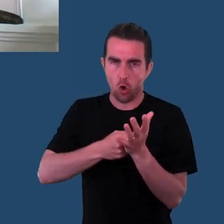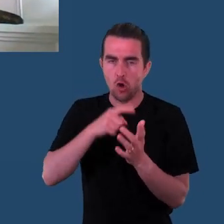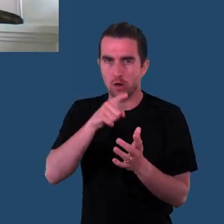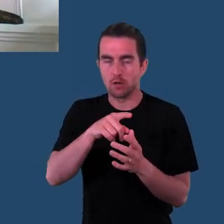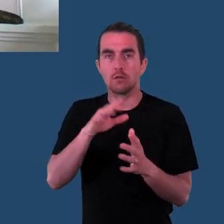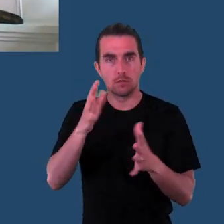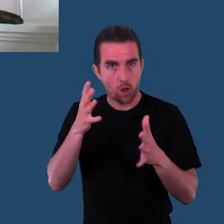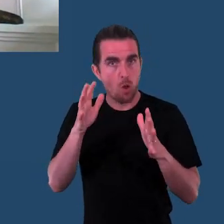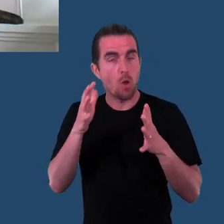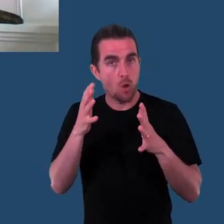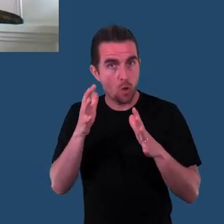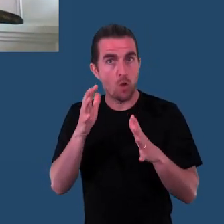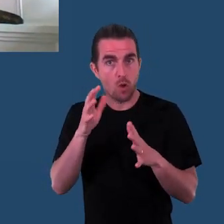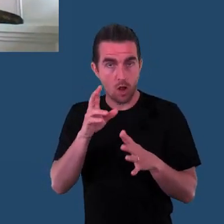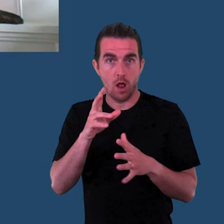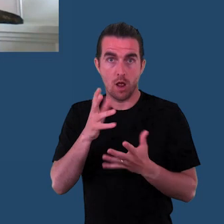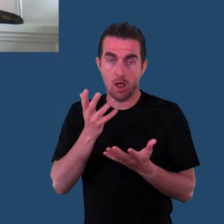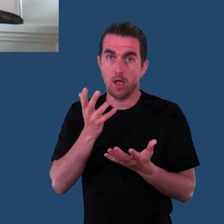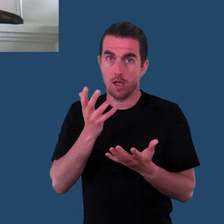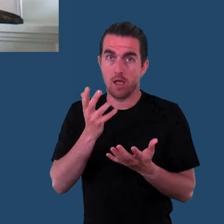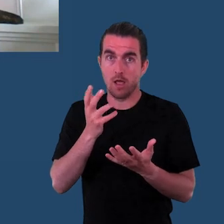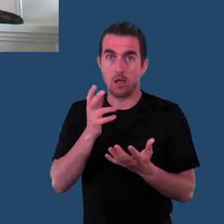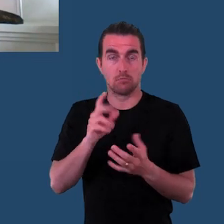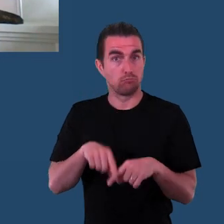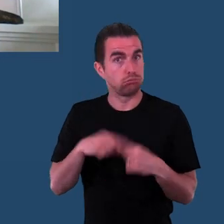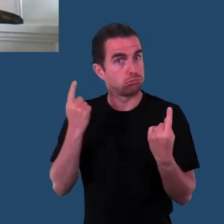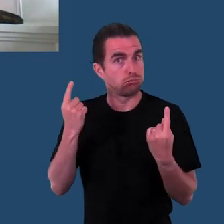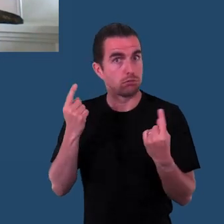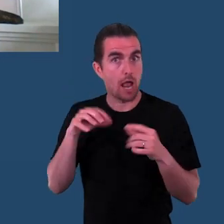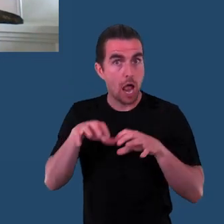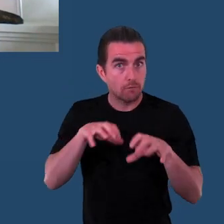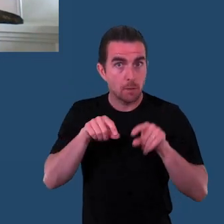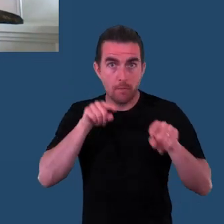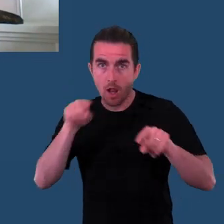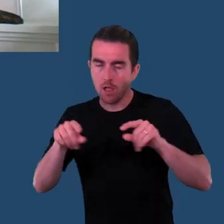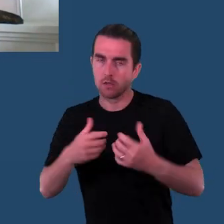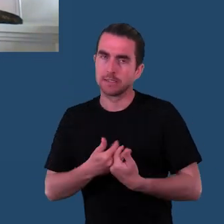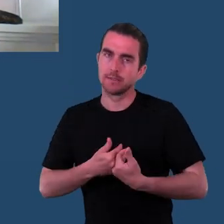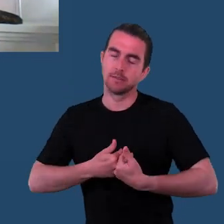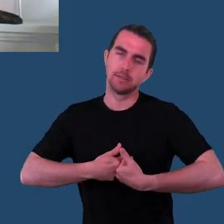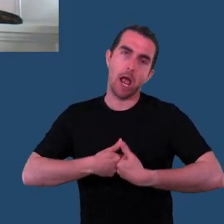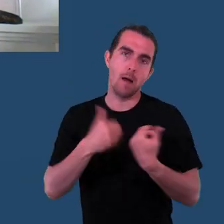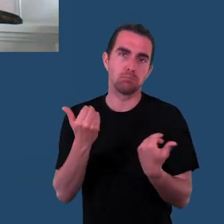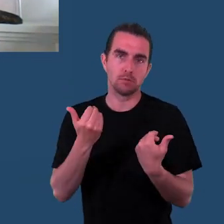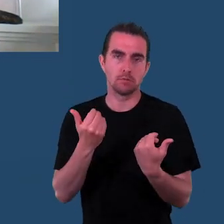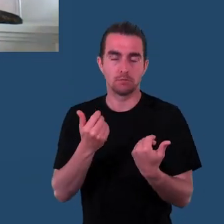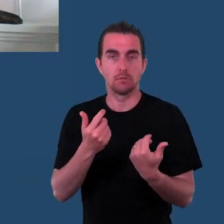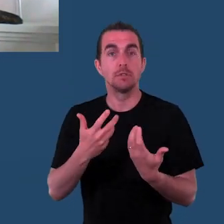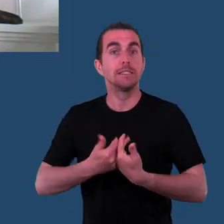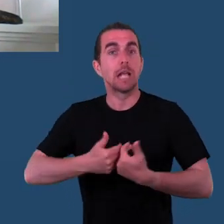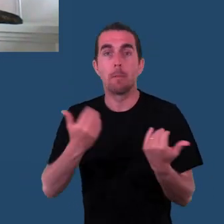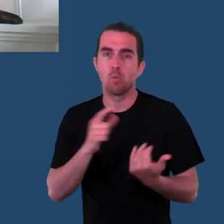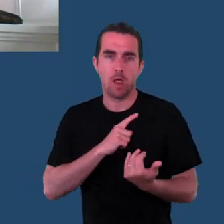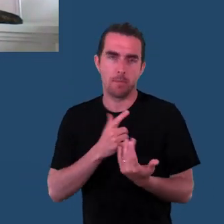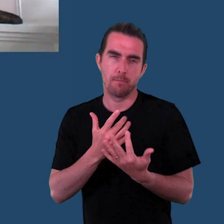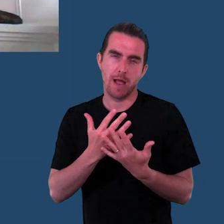So yeah, they are very, very separate animals, and separated by many, many millions of years, as well.